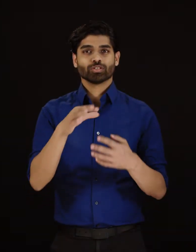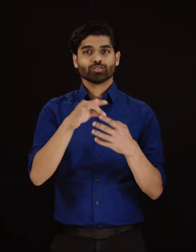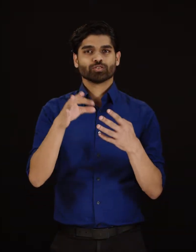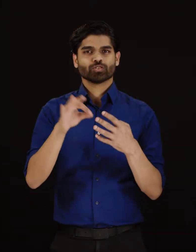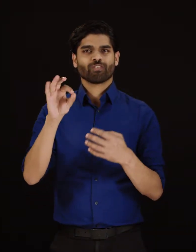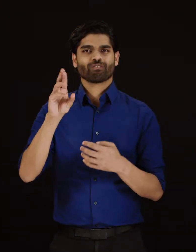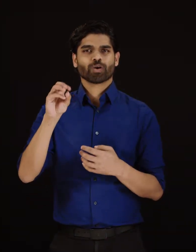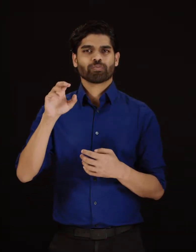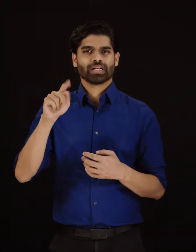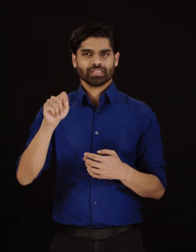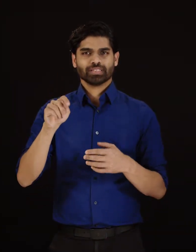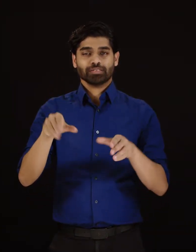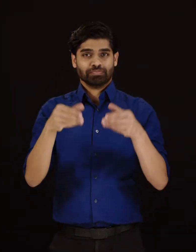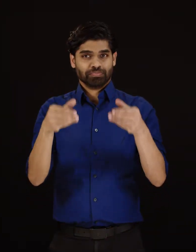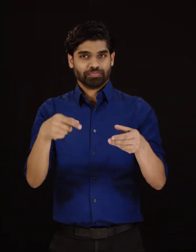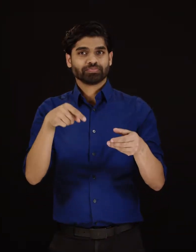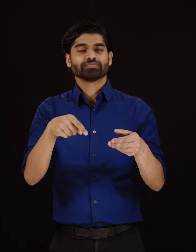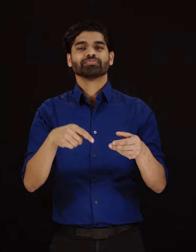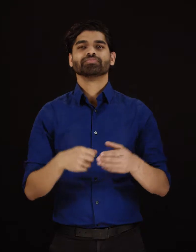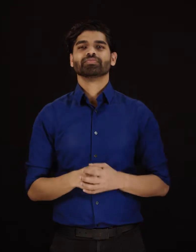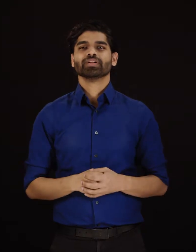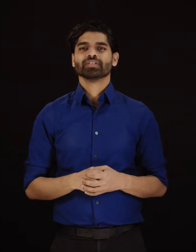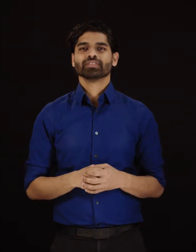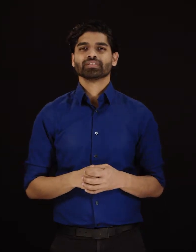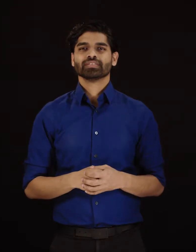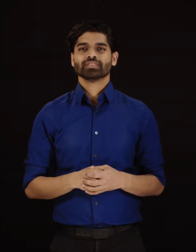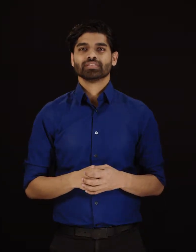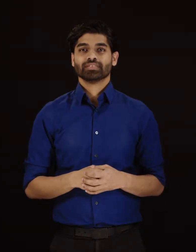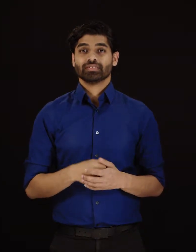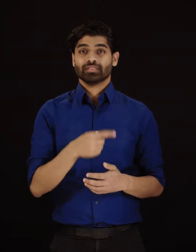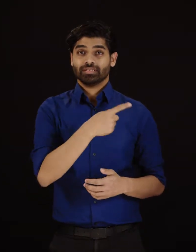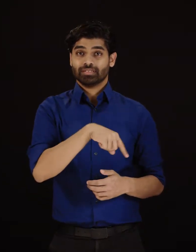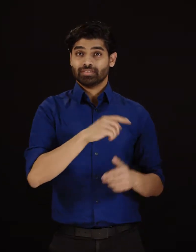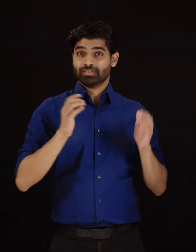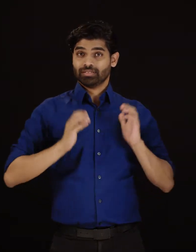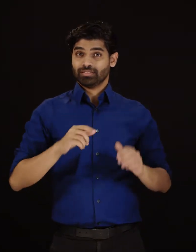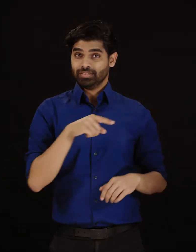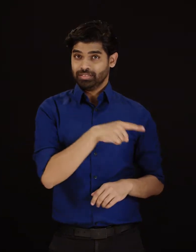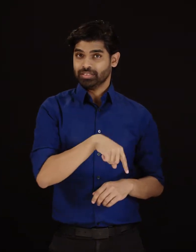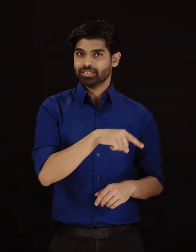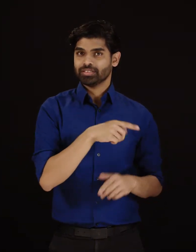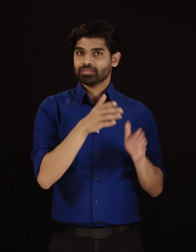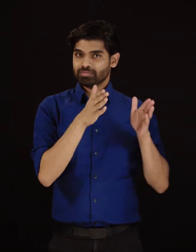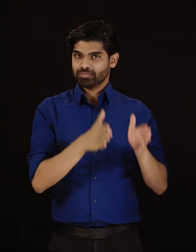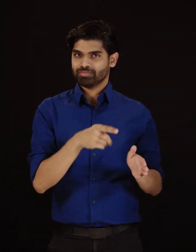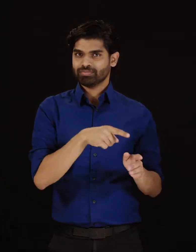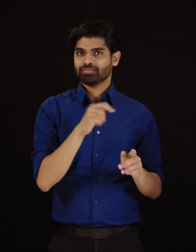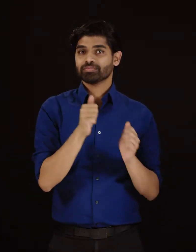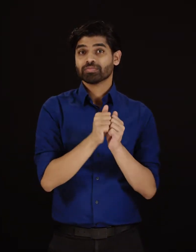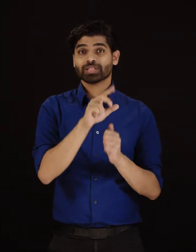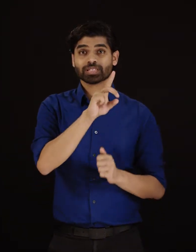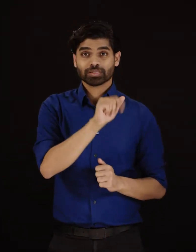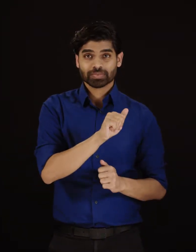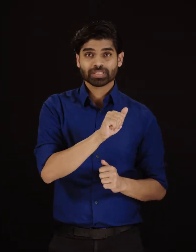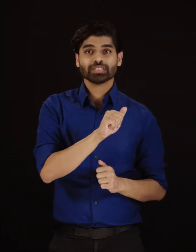Customers who identify as a person with a disability have the right to receive important documents in an Alternative